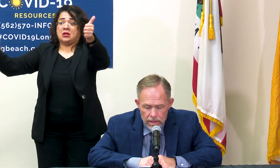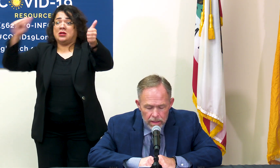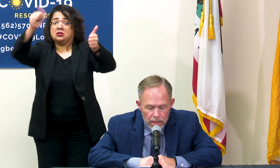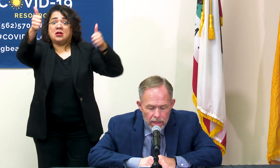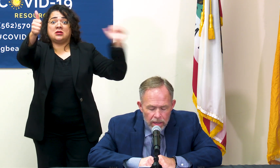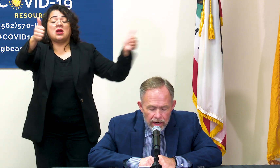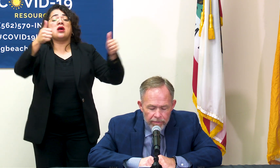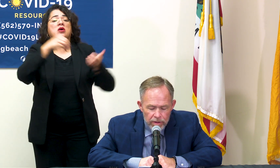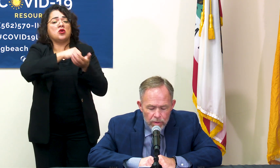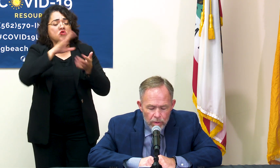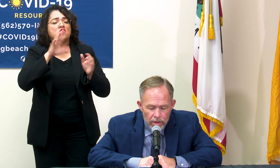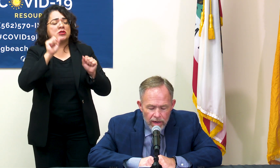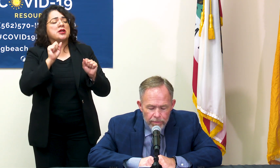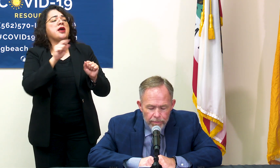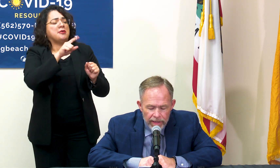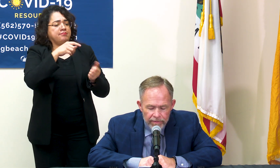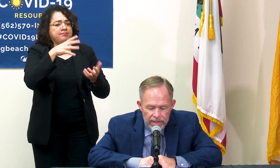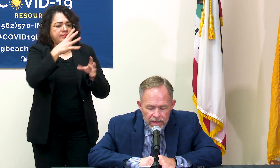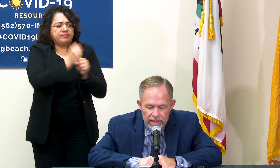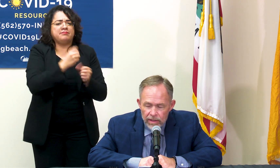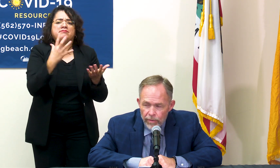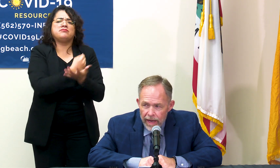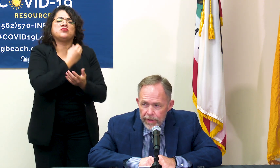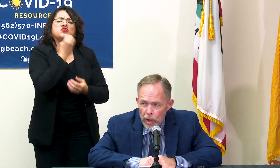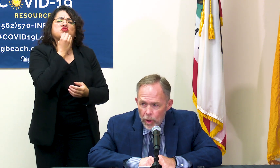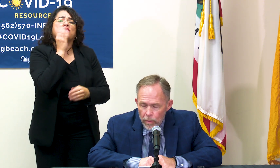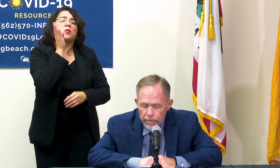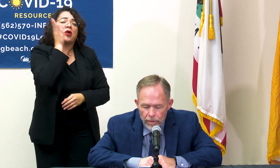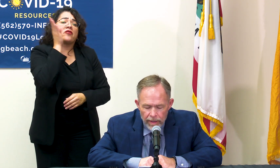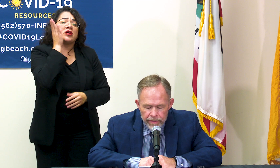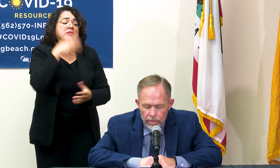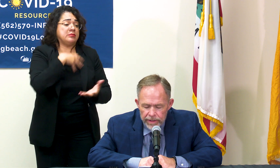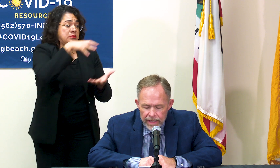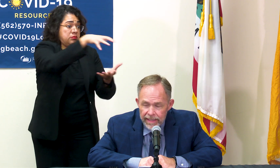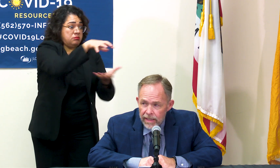Every school will offer breakfast , it's a grabbing go program they will not eat on